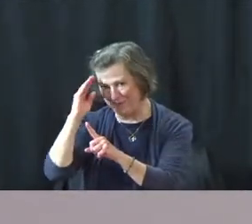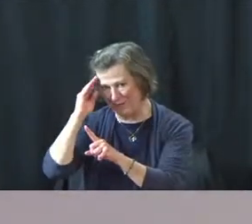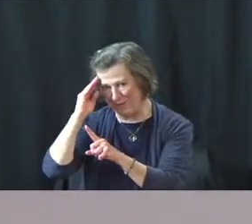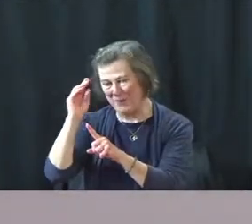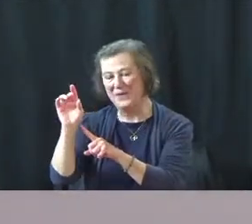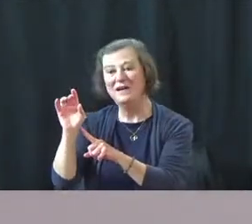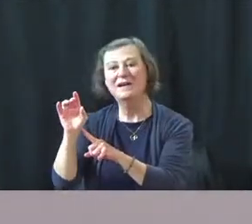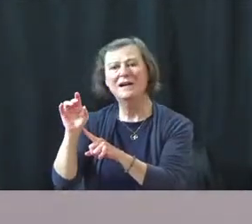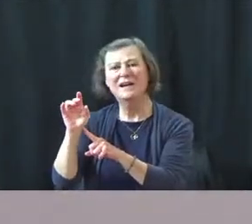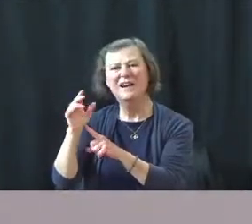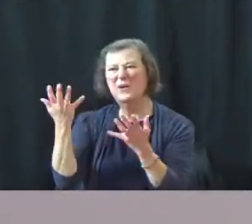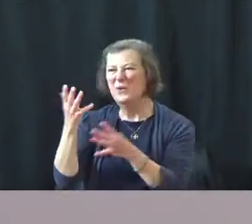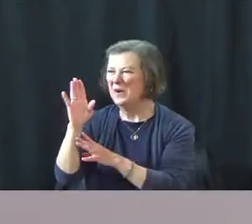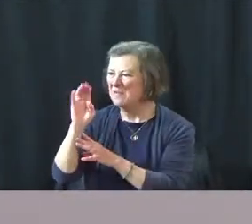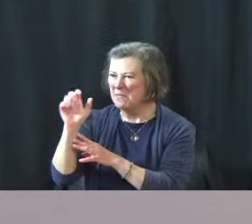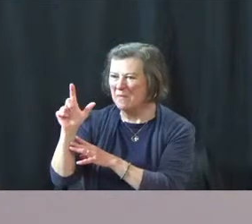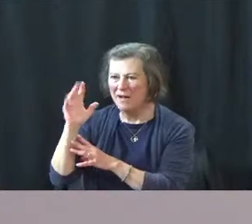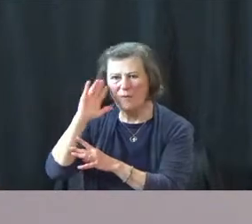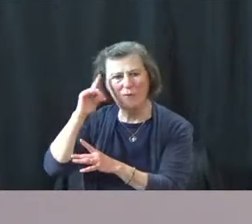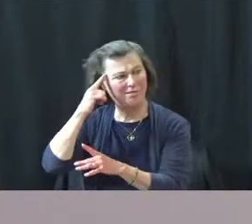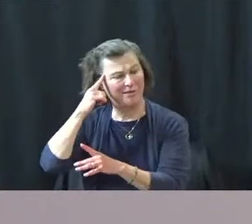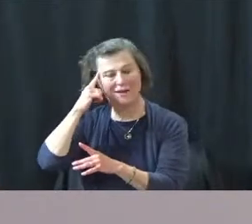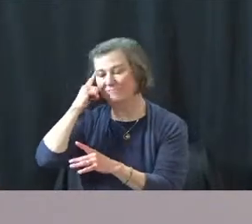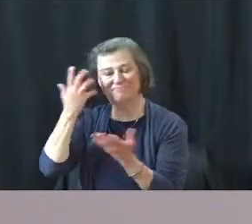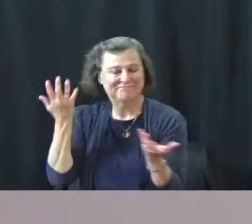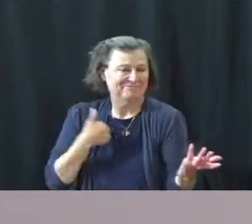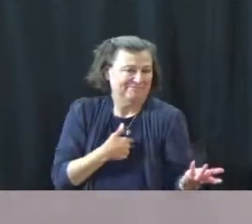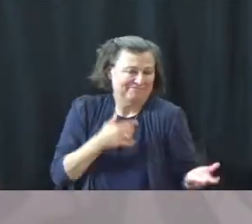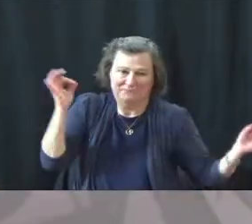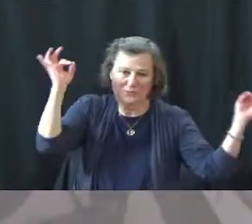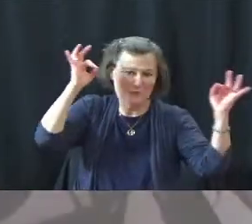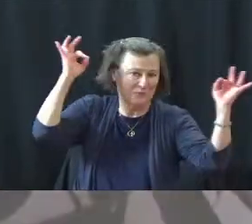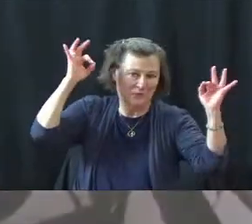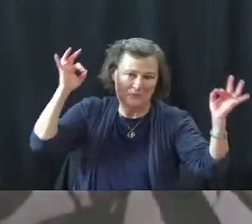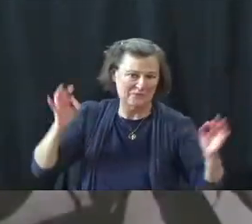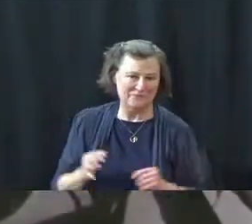What he would have thought of it, no one can tell,